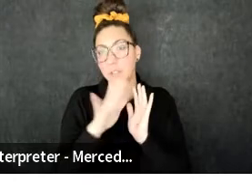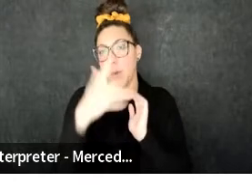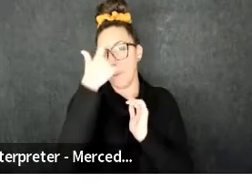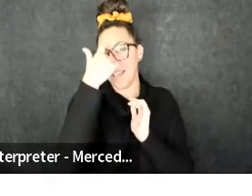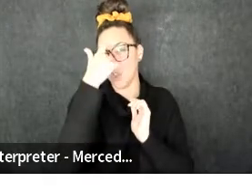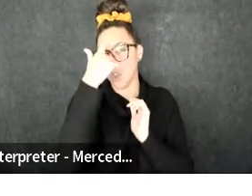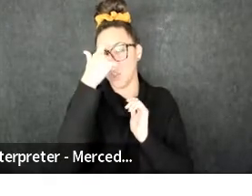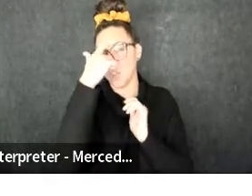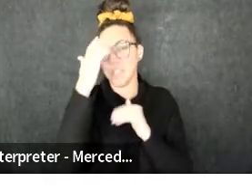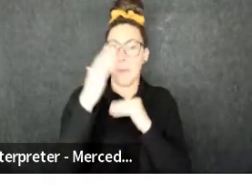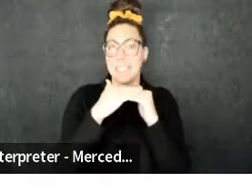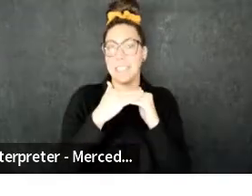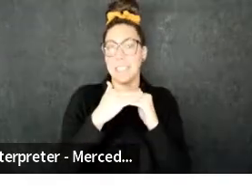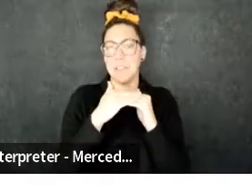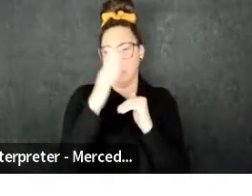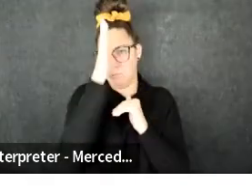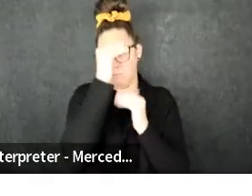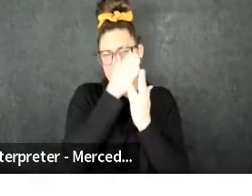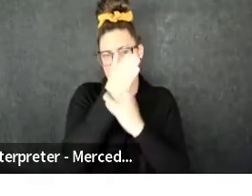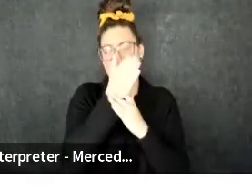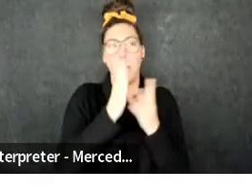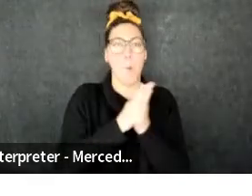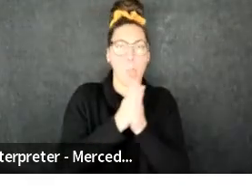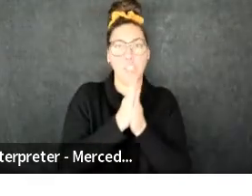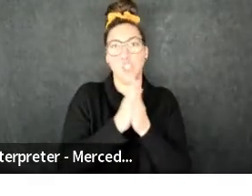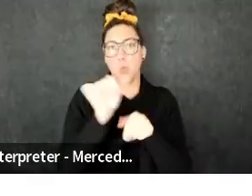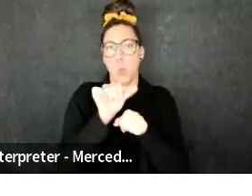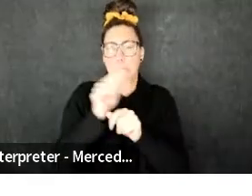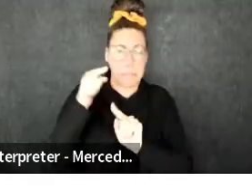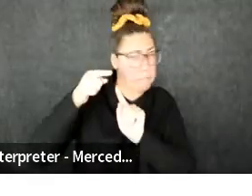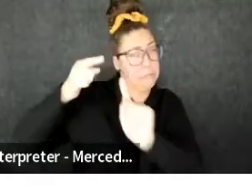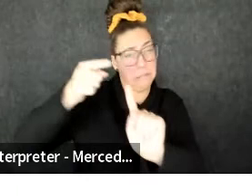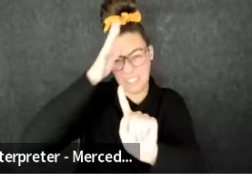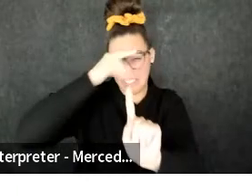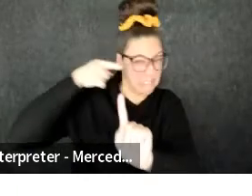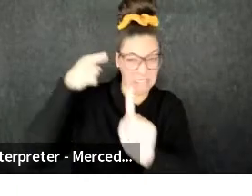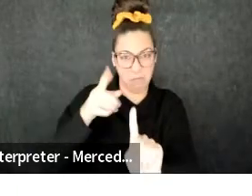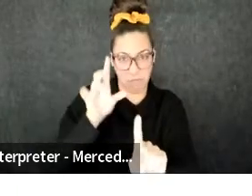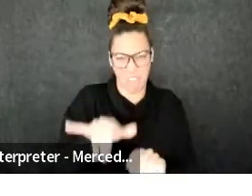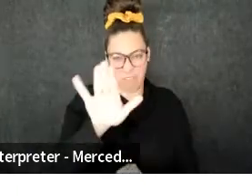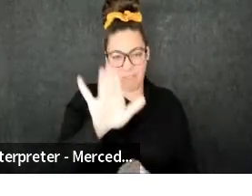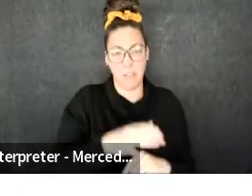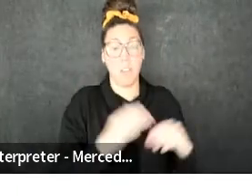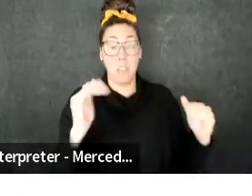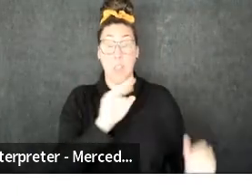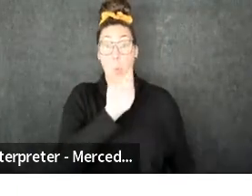to get through barriers to be motivated to work towards your goals. And then lastly, the way Power Score is your address